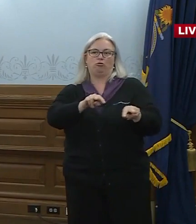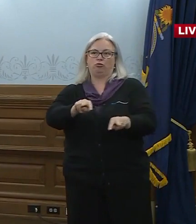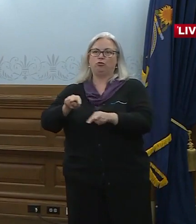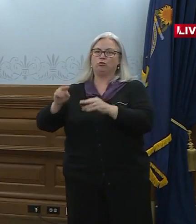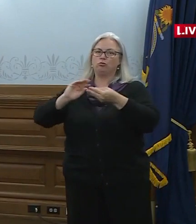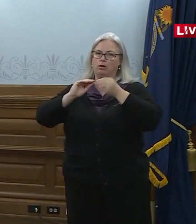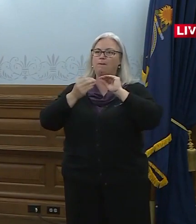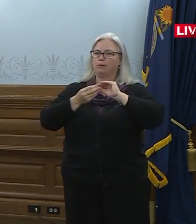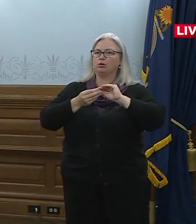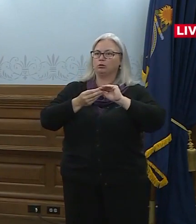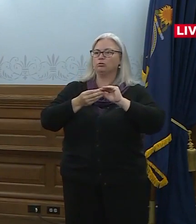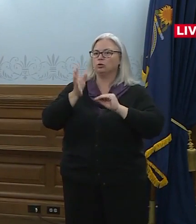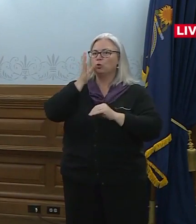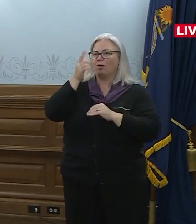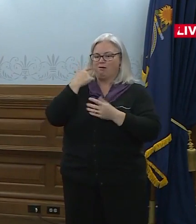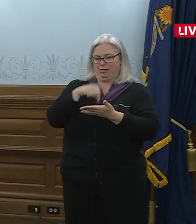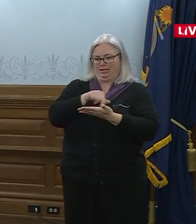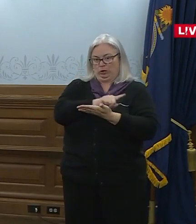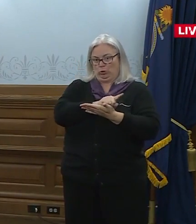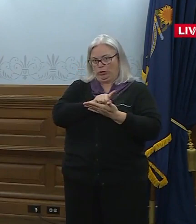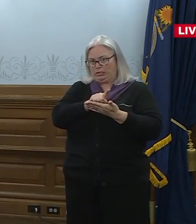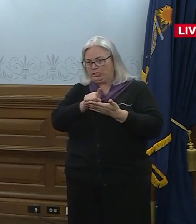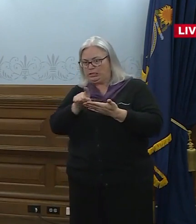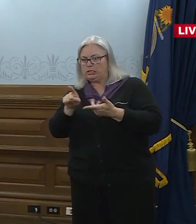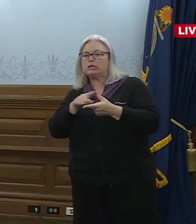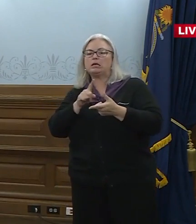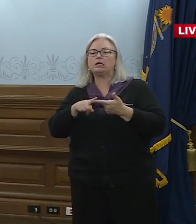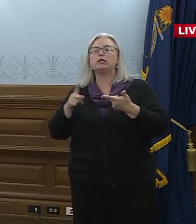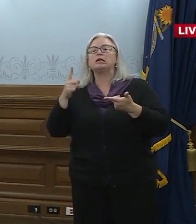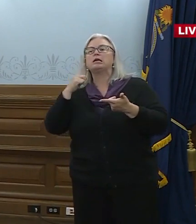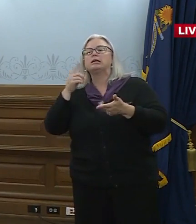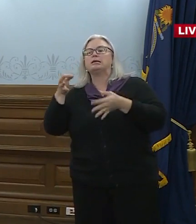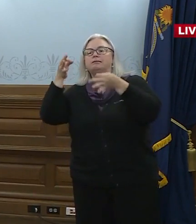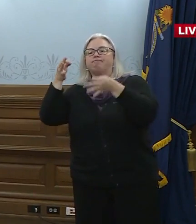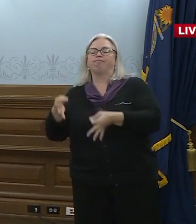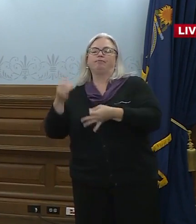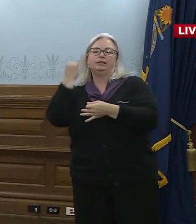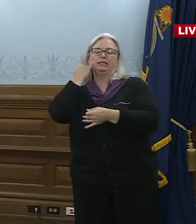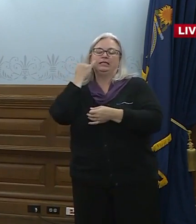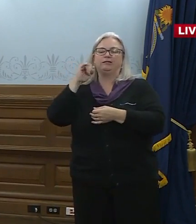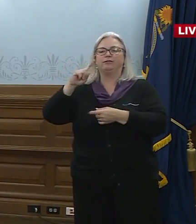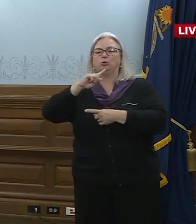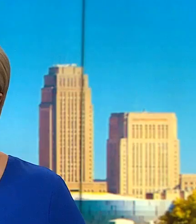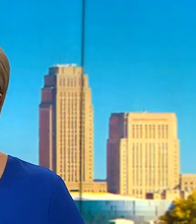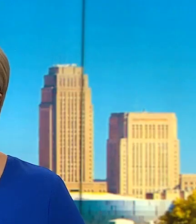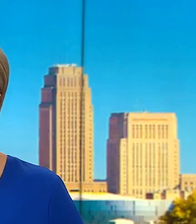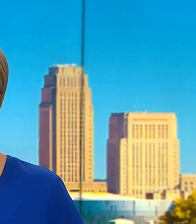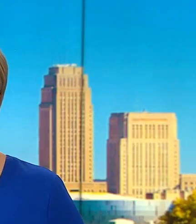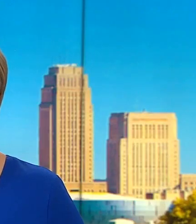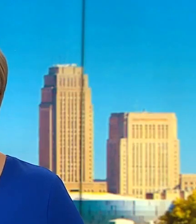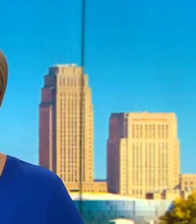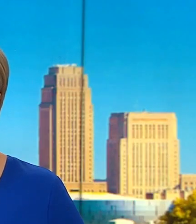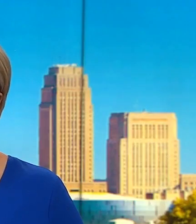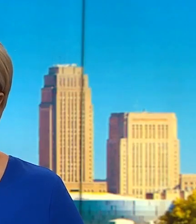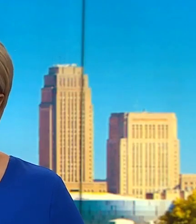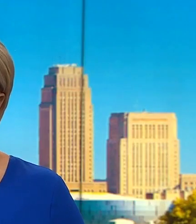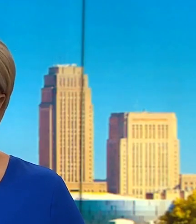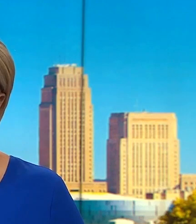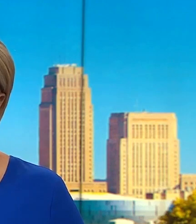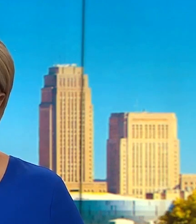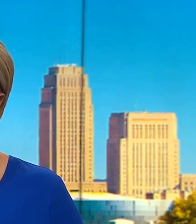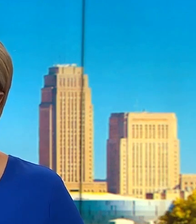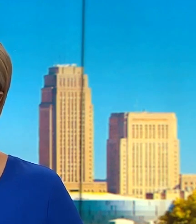SHE HAS NOT MADE THAT DECISION YET, BUT SAYS SHE WILL MAKE IT IN THE COMING WEEK AND IF YOU WANT TO CONTINUE WATCHING THIS BEEPING IT IS LIVE ON KMBC’S FACEBOOK PAGE RIGHT NOW.